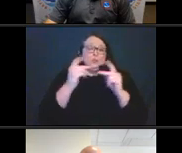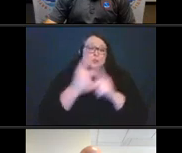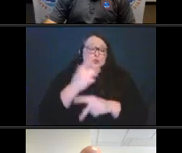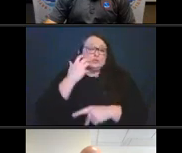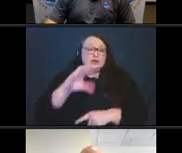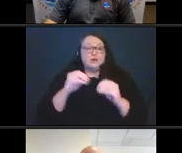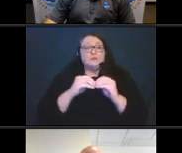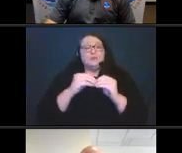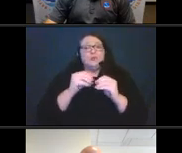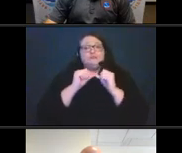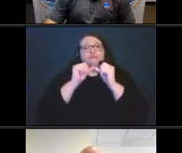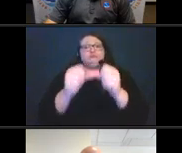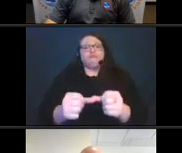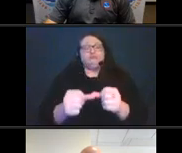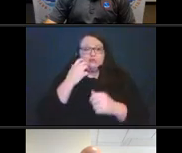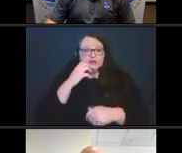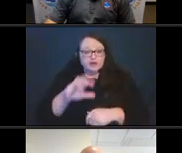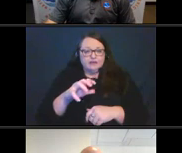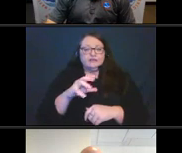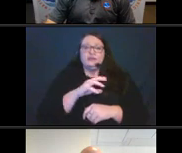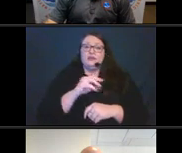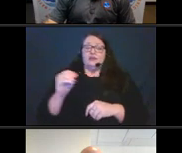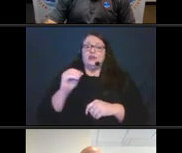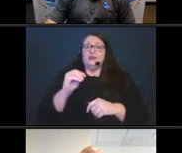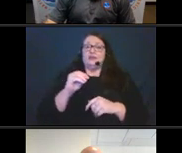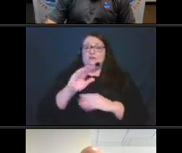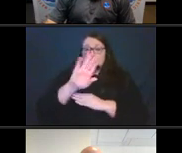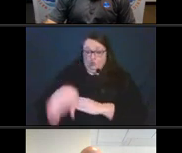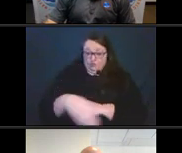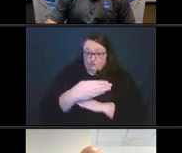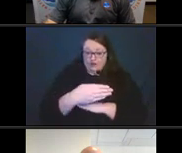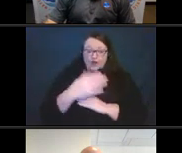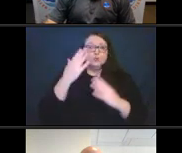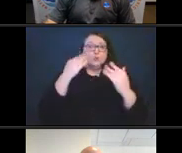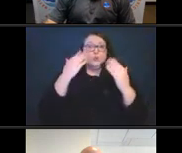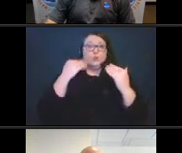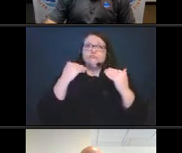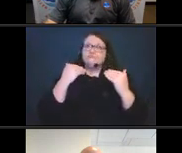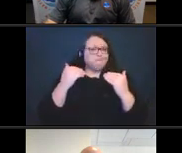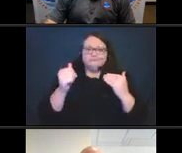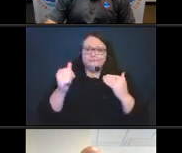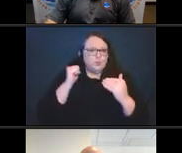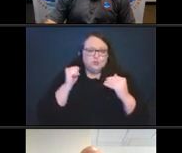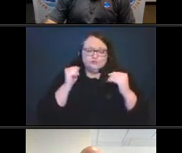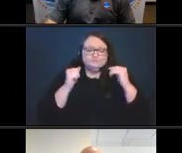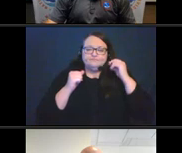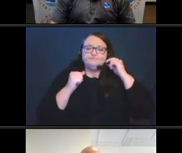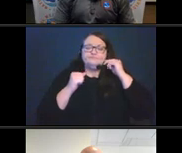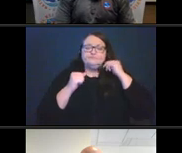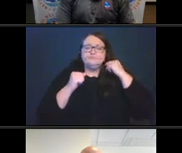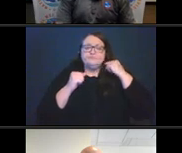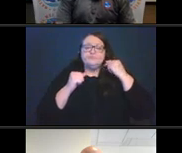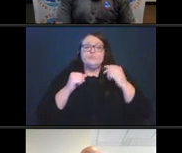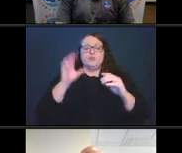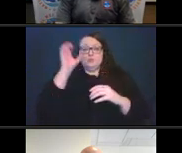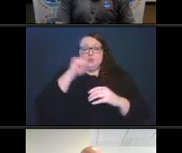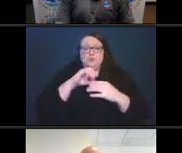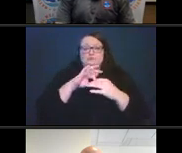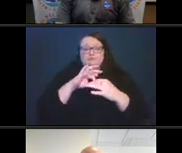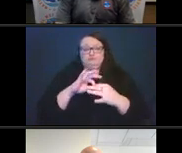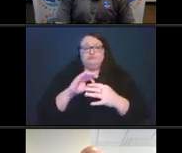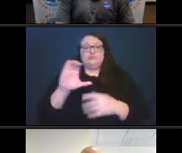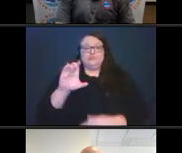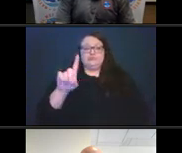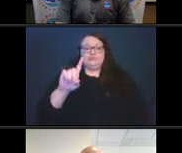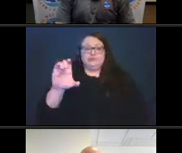overnight relief that we often rely upon. So, according to estimates from our CDC partners,